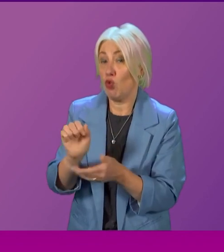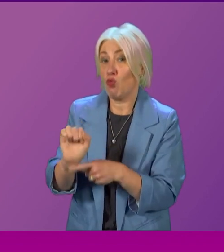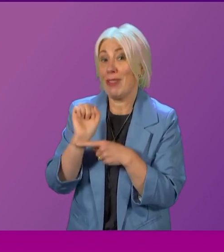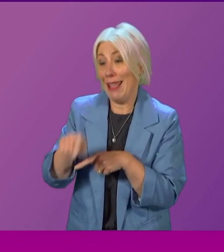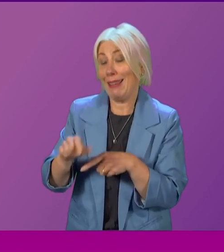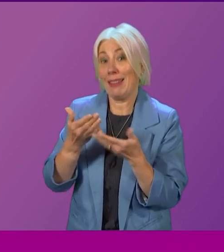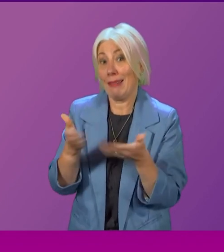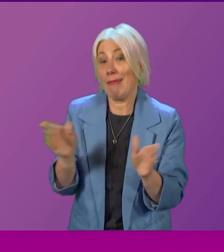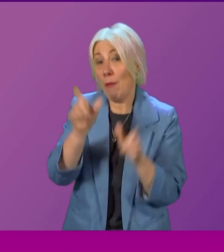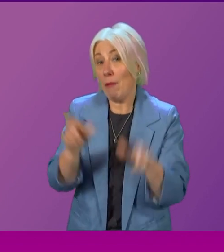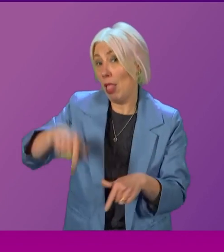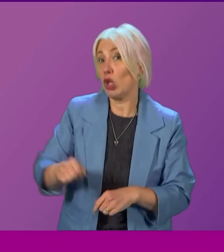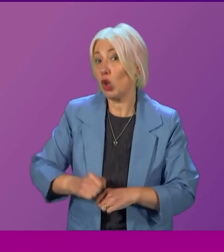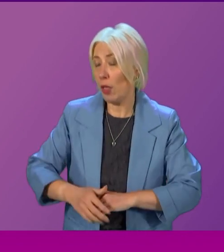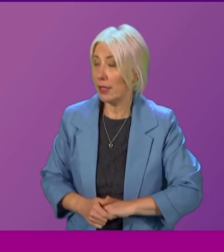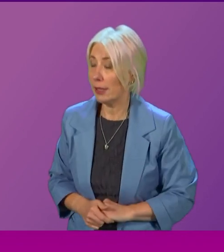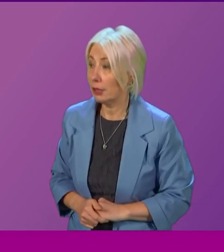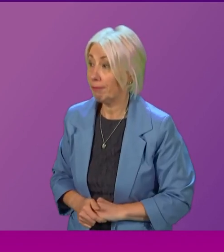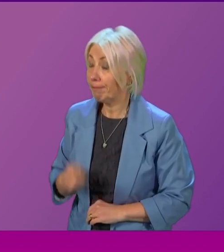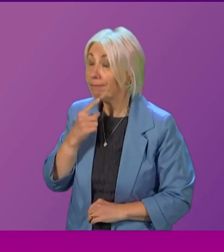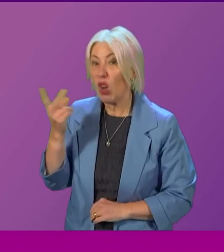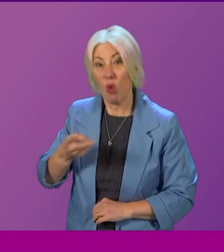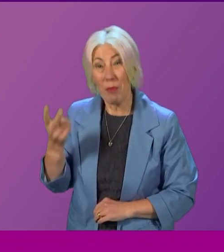I will repeat what I said in my original answer.